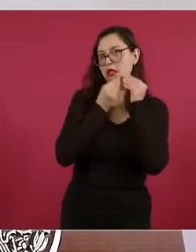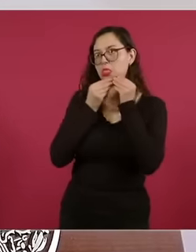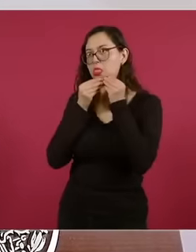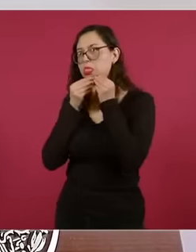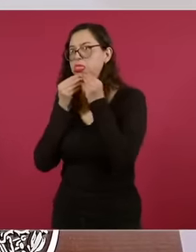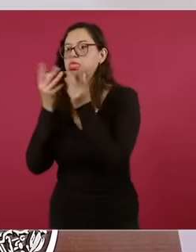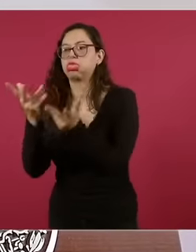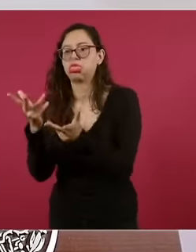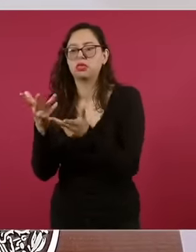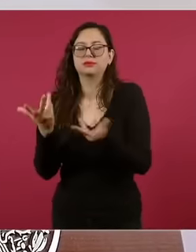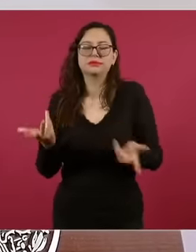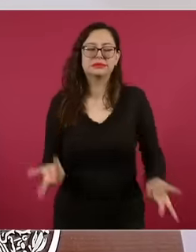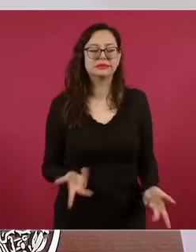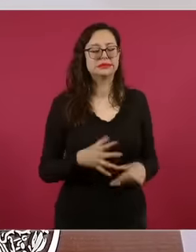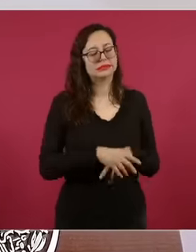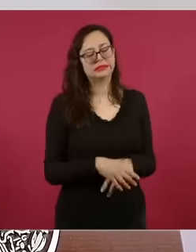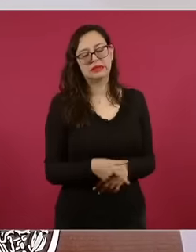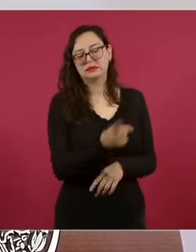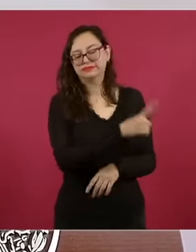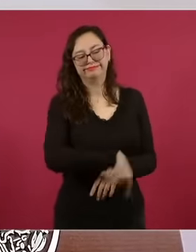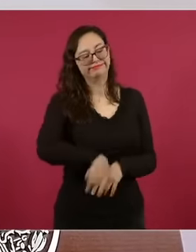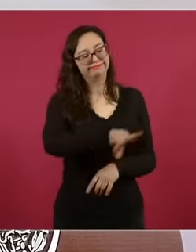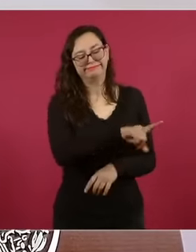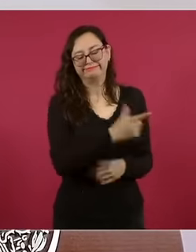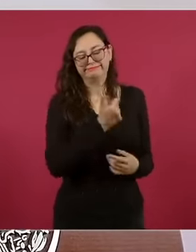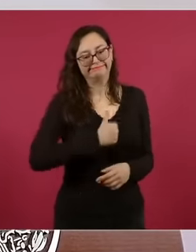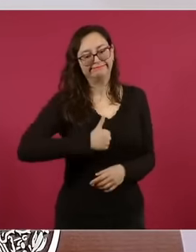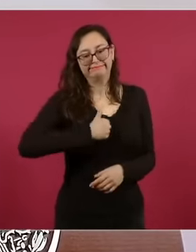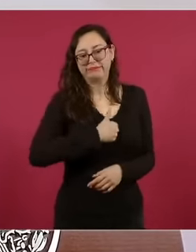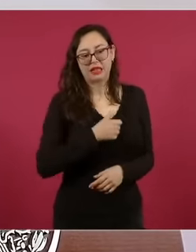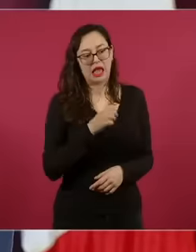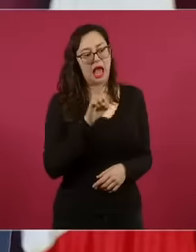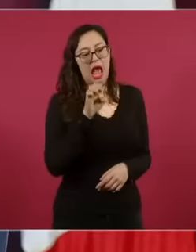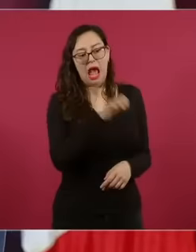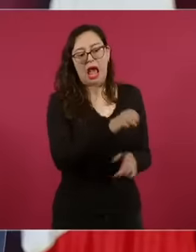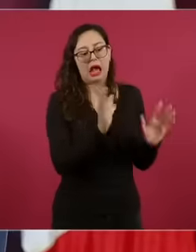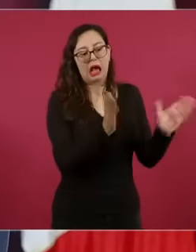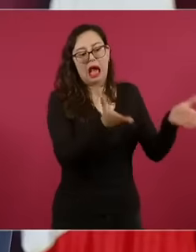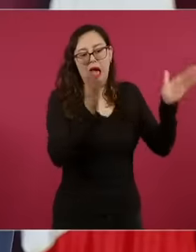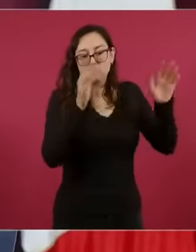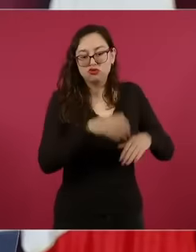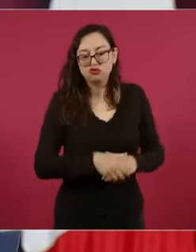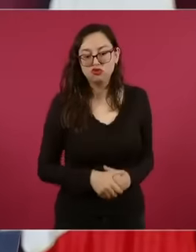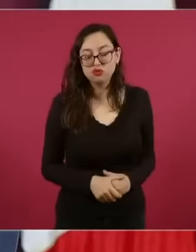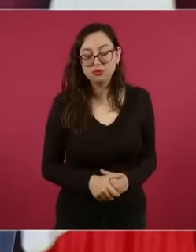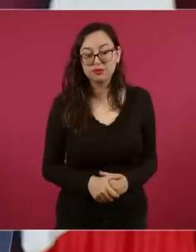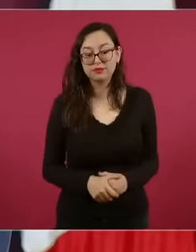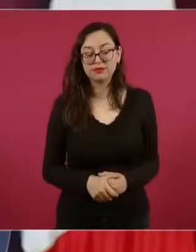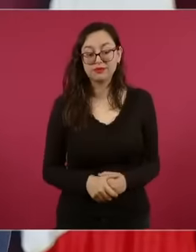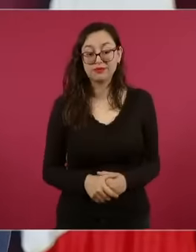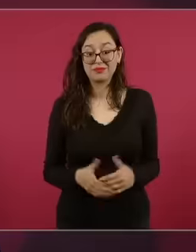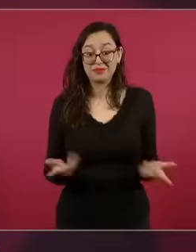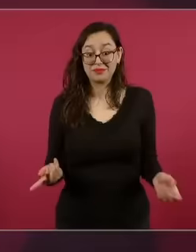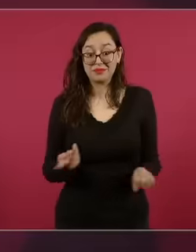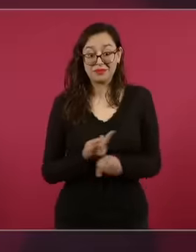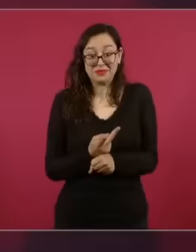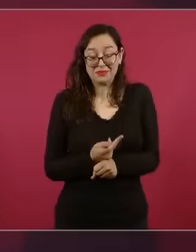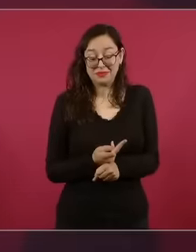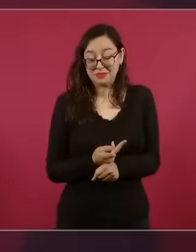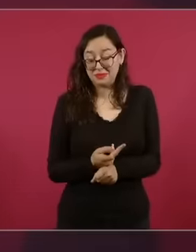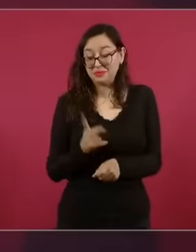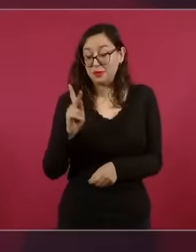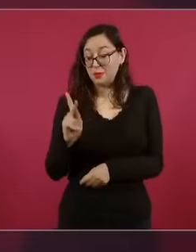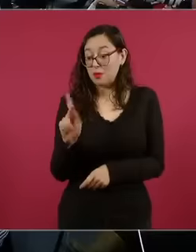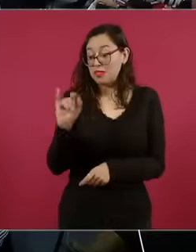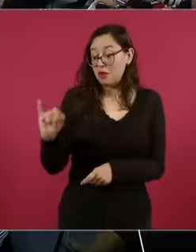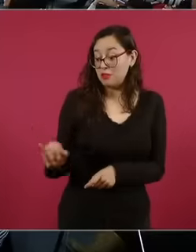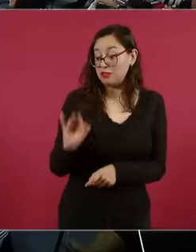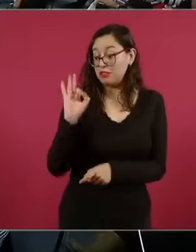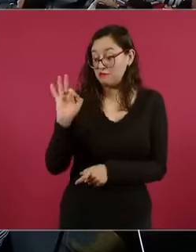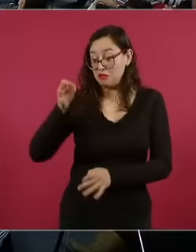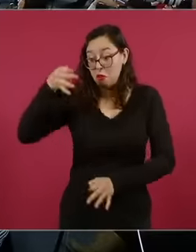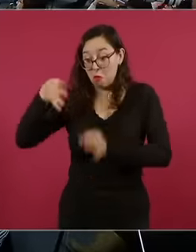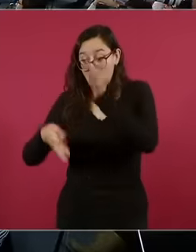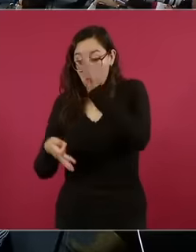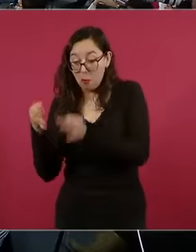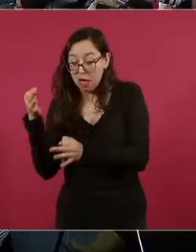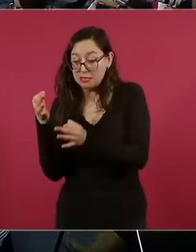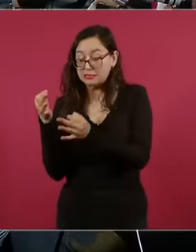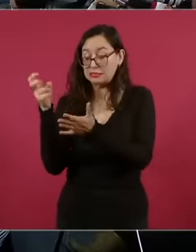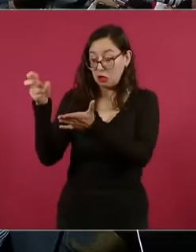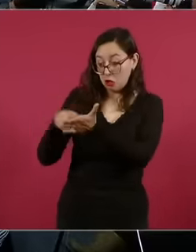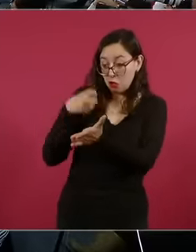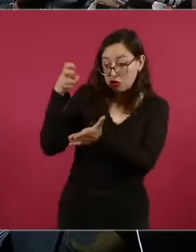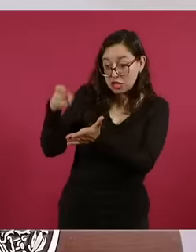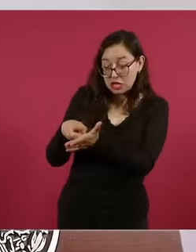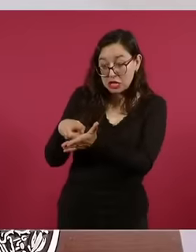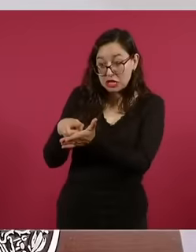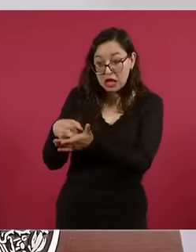deceived because the reform of the judiciary has to do with the election of judges